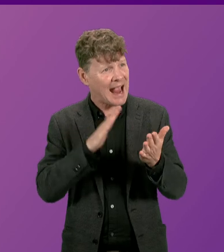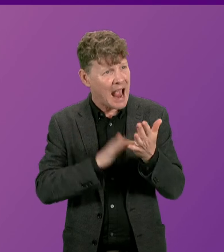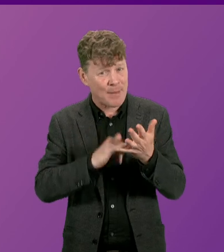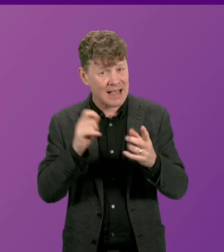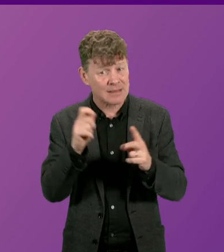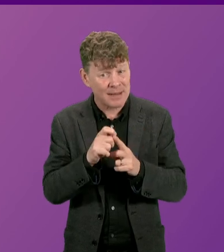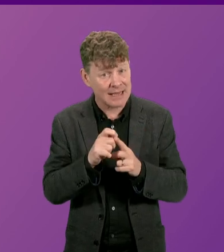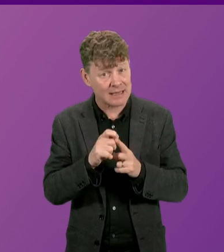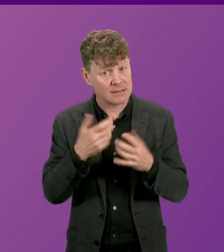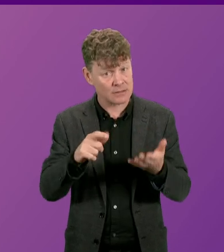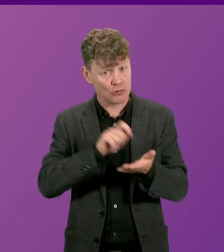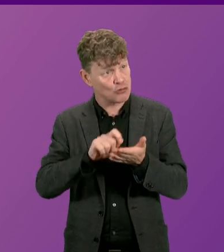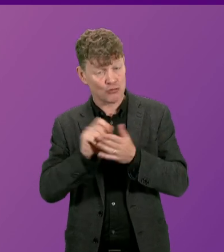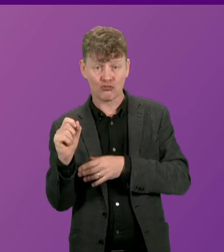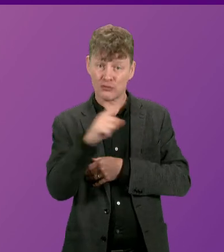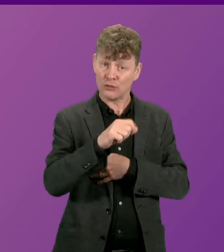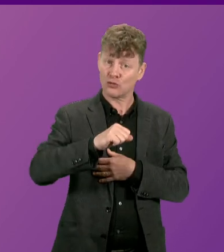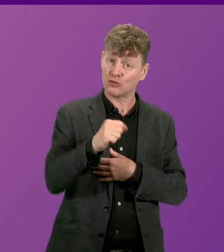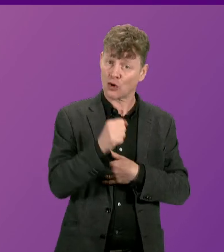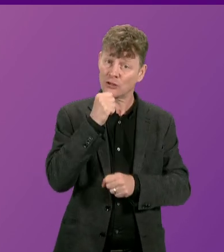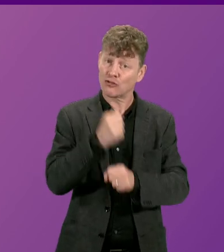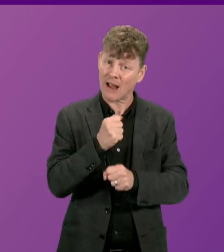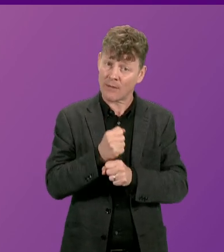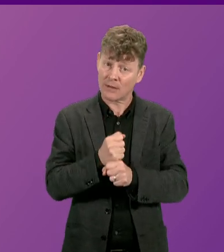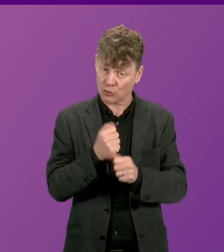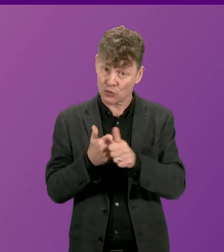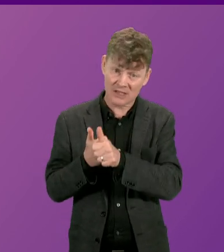written to the Scottish Government to propose or support the building of nuclear power stations